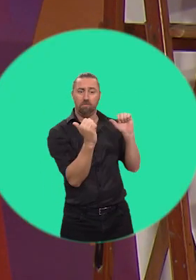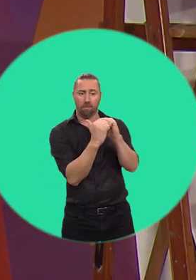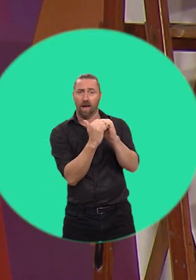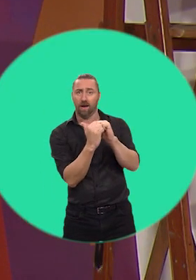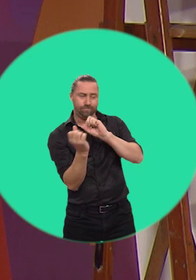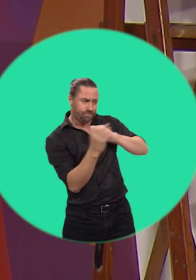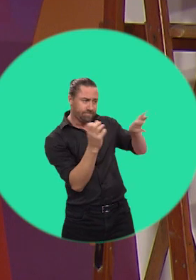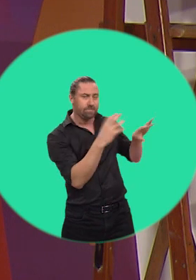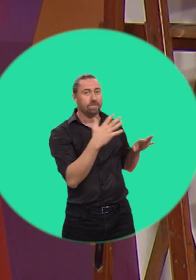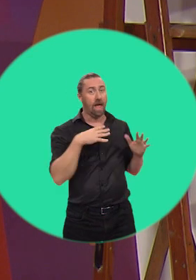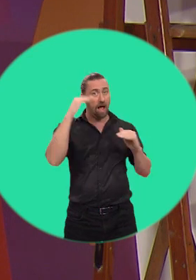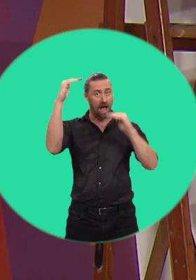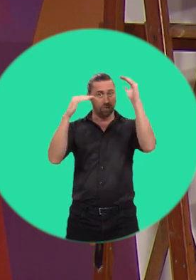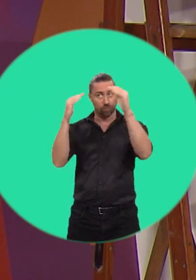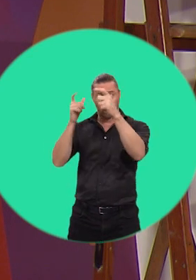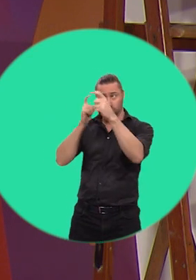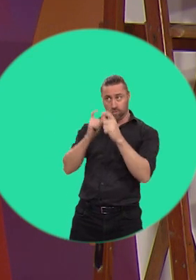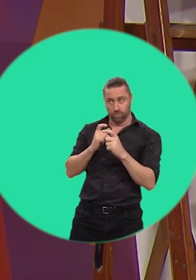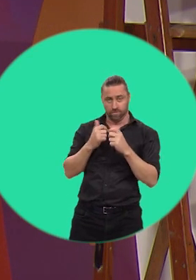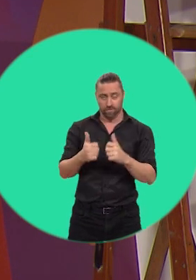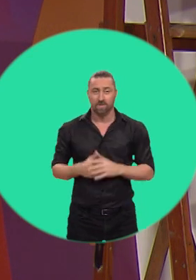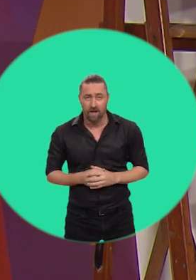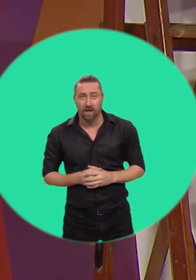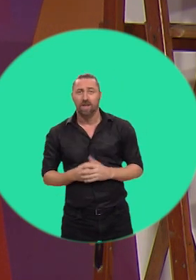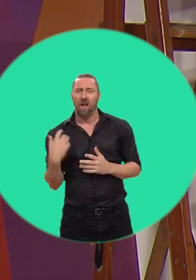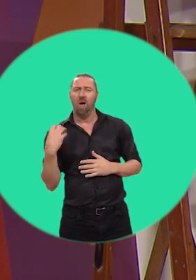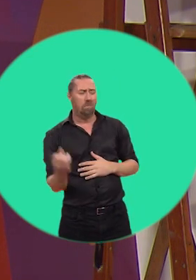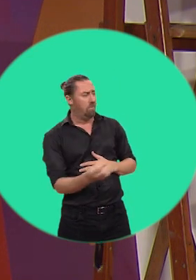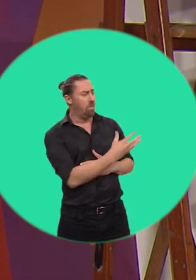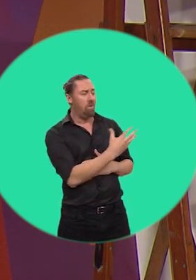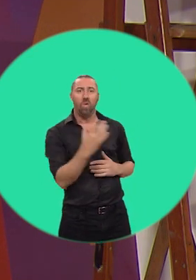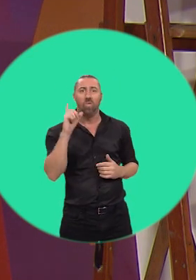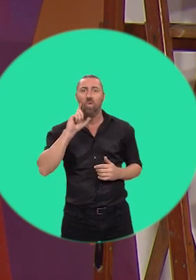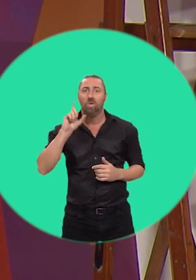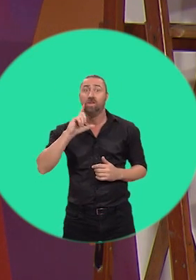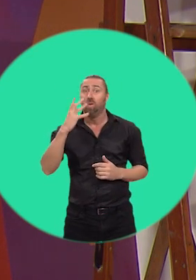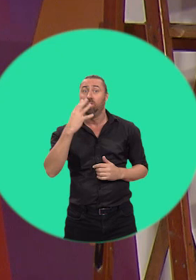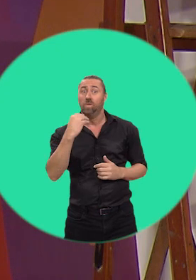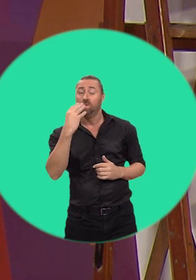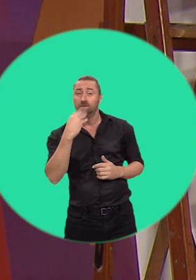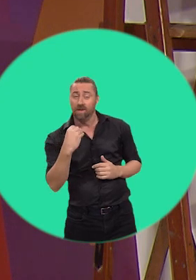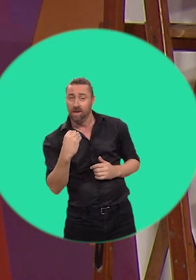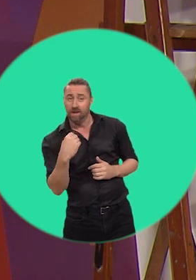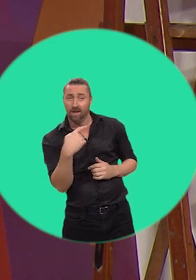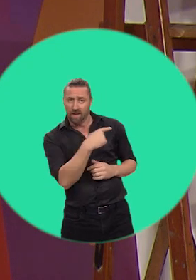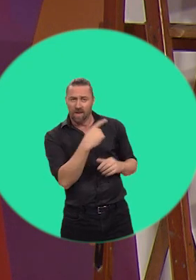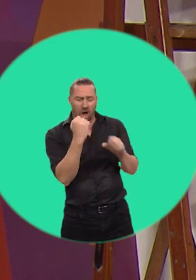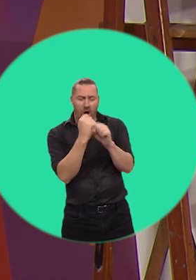And you'll need a grown up to supervise. So we're gonna start by adding the water on our collage. We'll grab our glue stick, and some of the tissue paper.